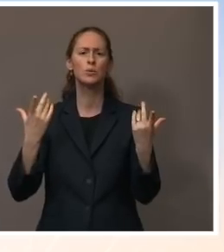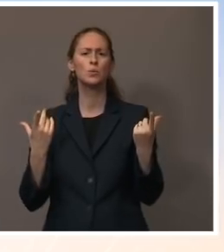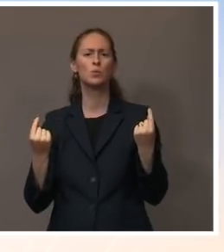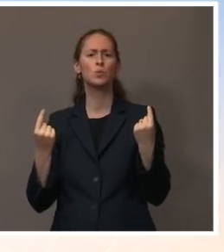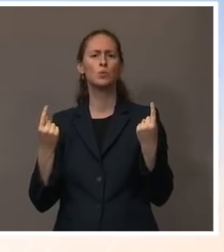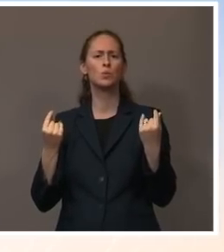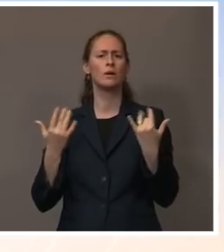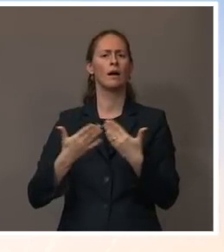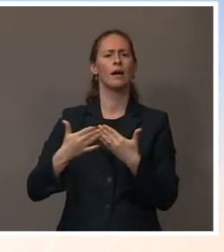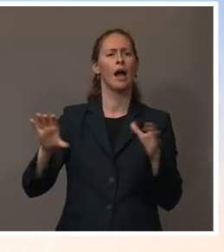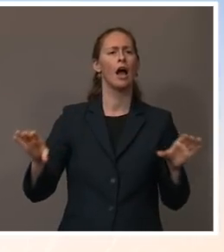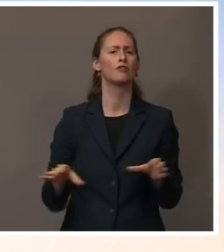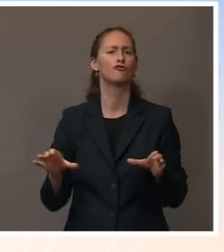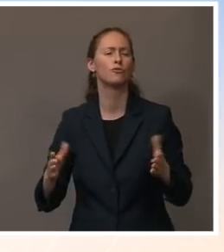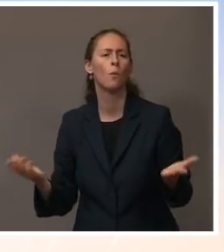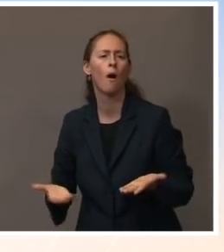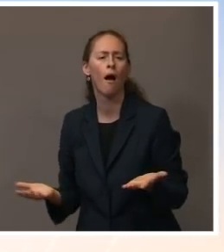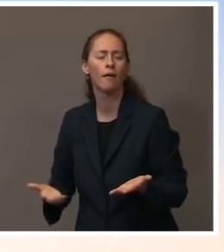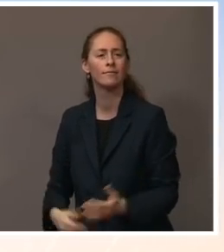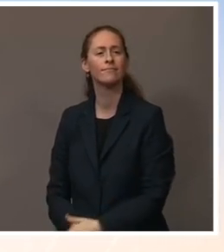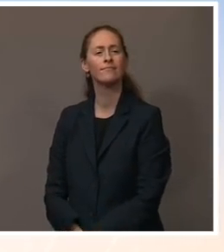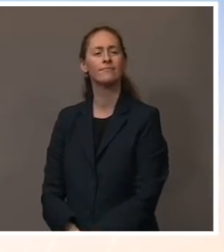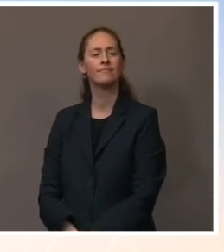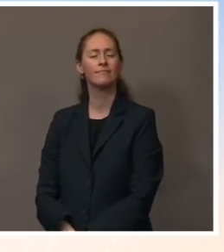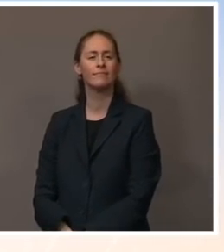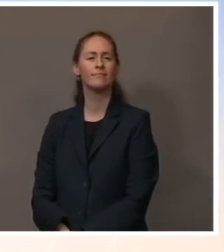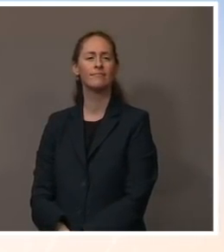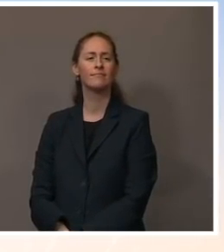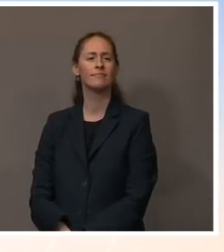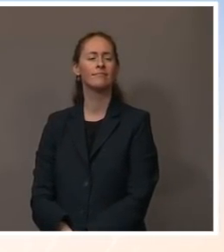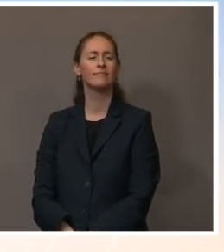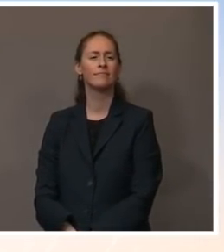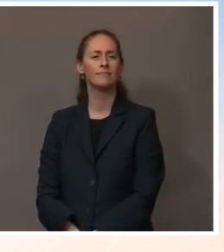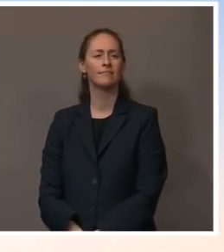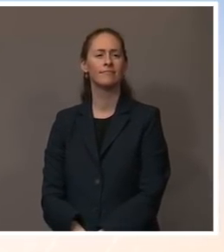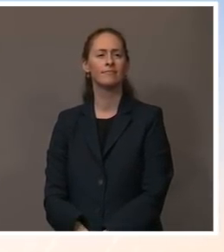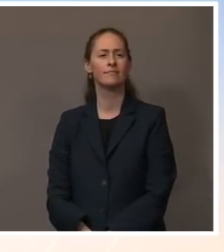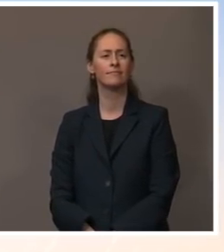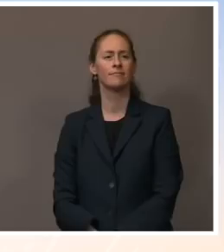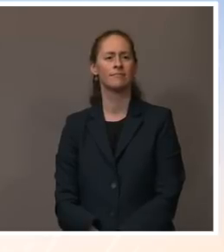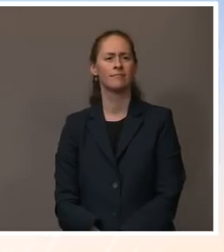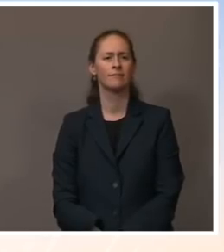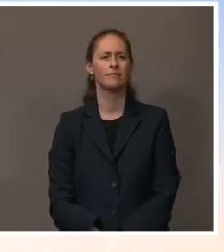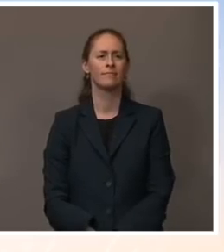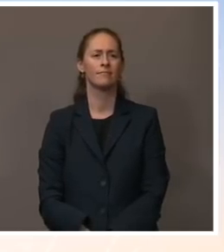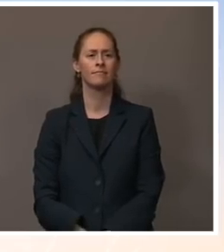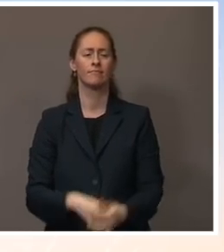Just given that, you know, the country did not reach this goal of 70 percent of adults being --